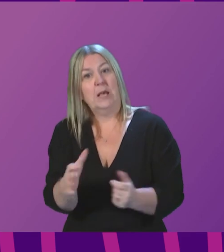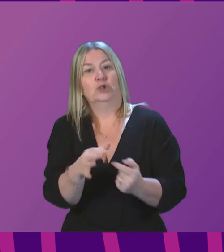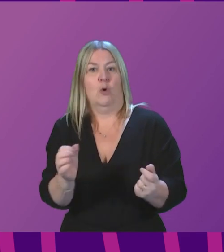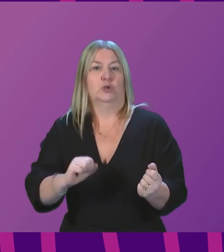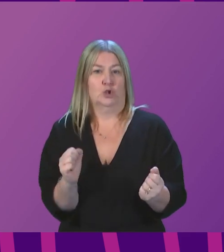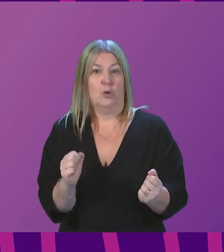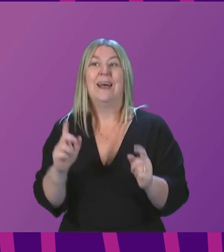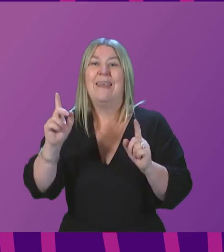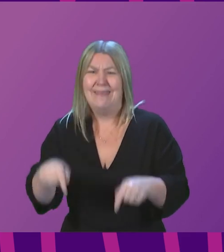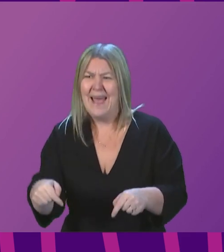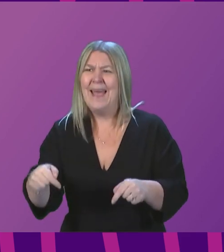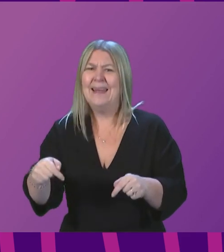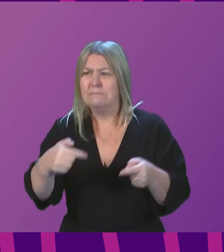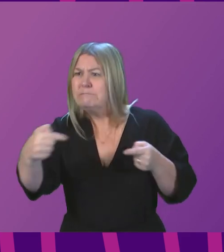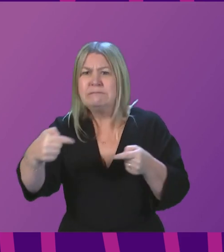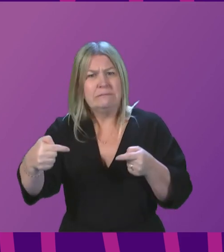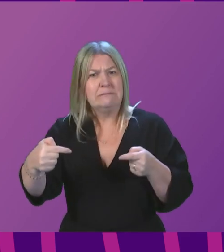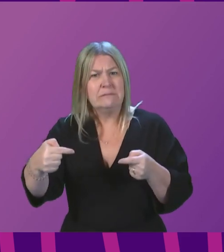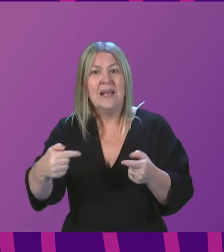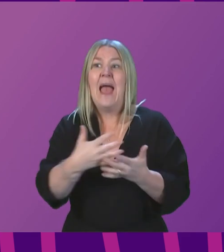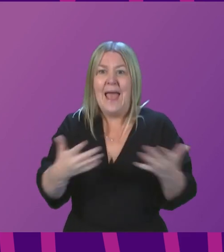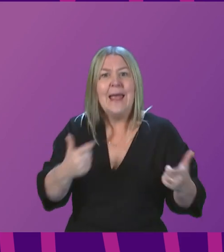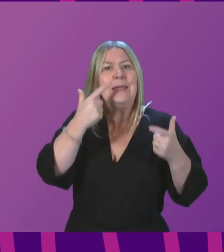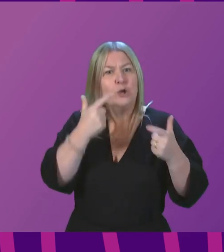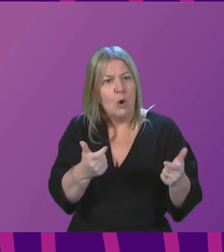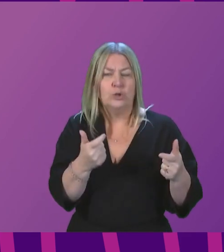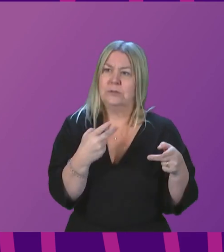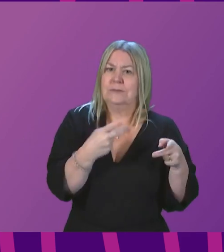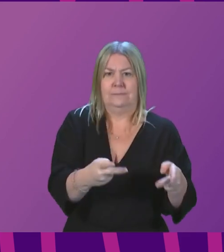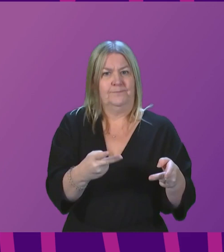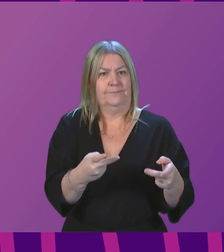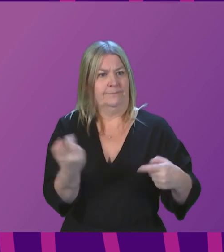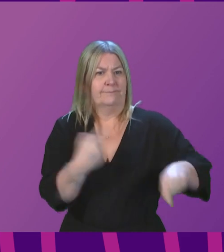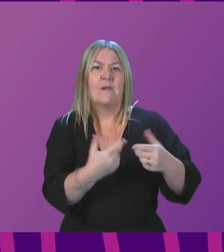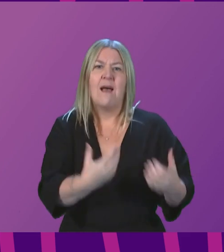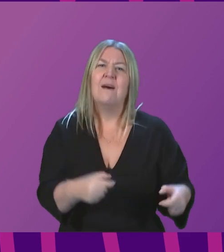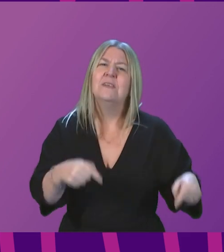oppose every cautious measure that we choose to take, for opportunistic reasons.